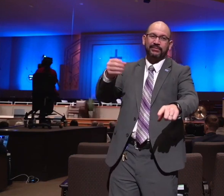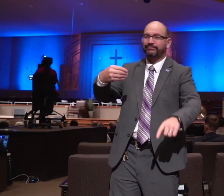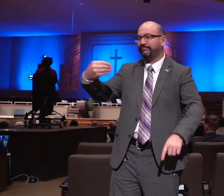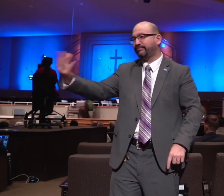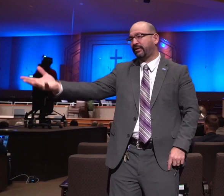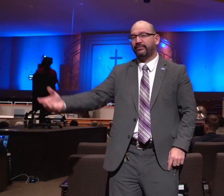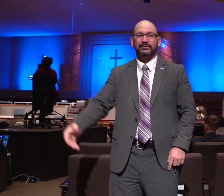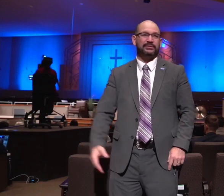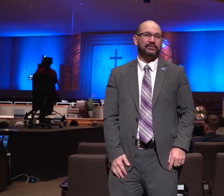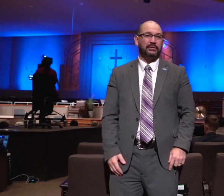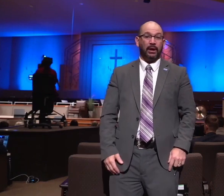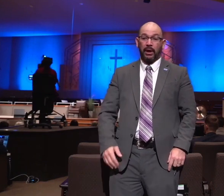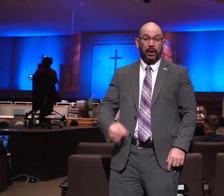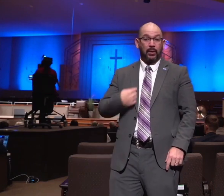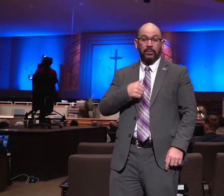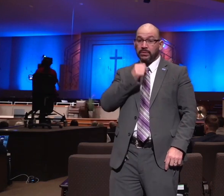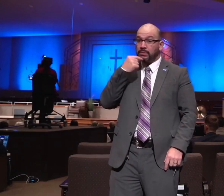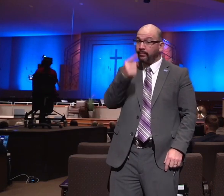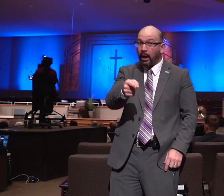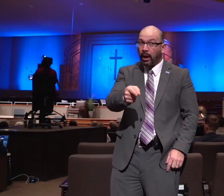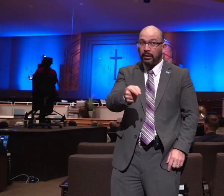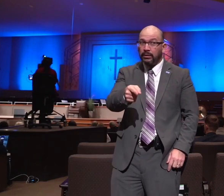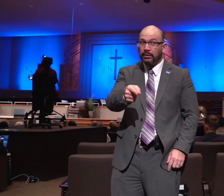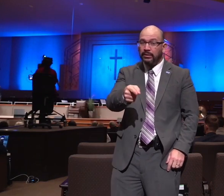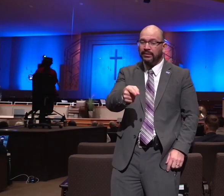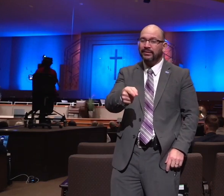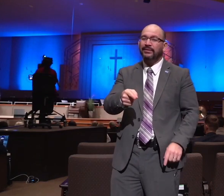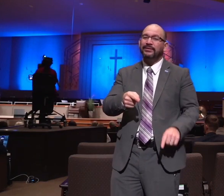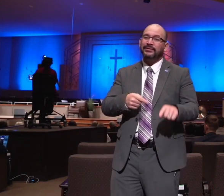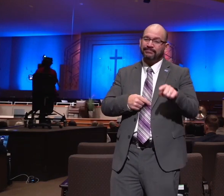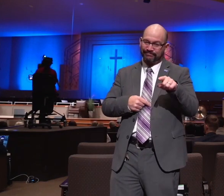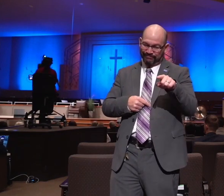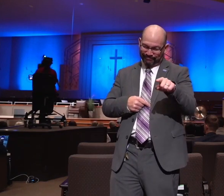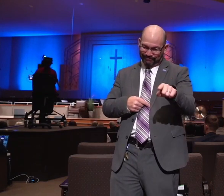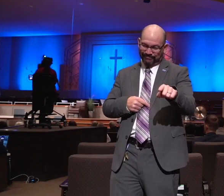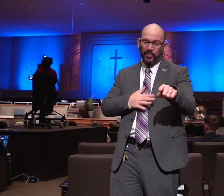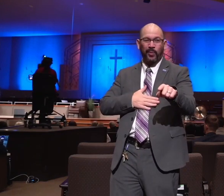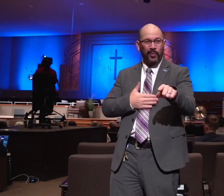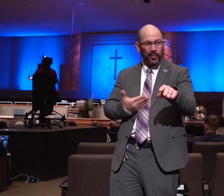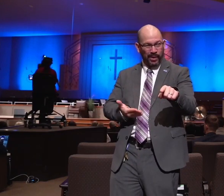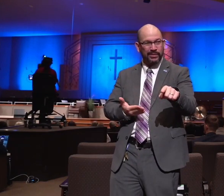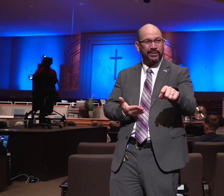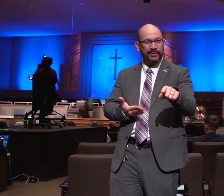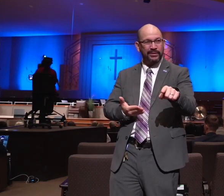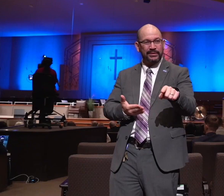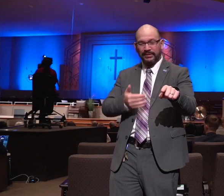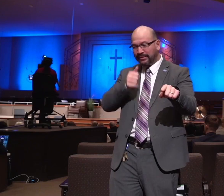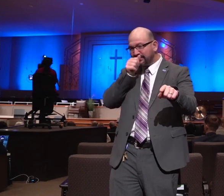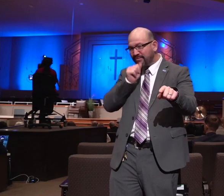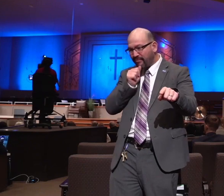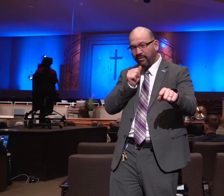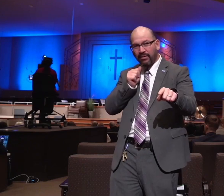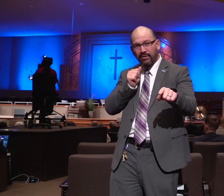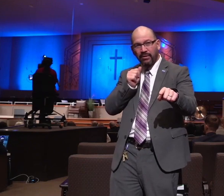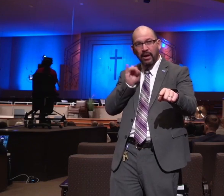never commanded but it must cost not a sacrifice if it doesn’t cost